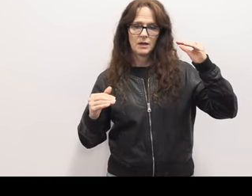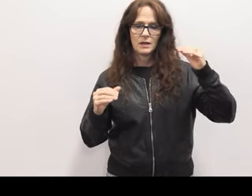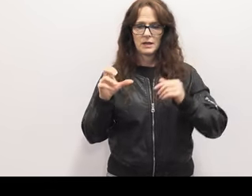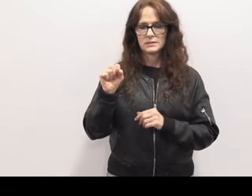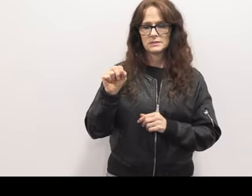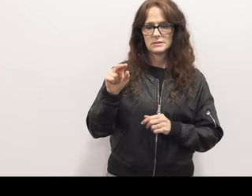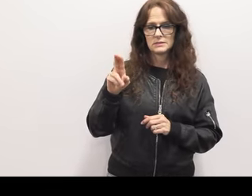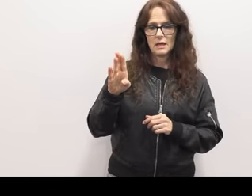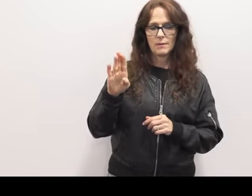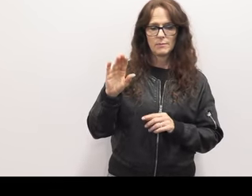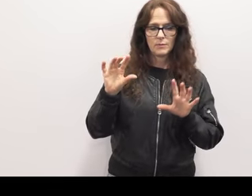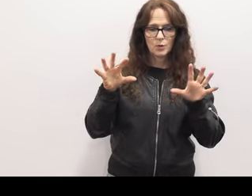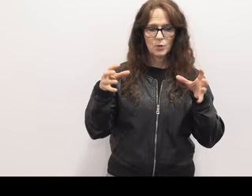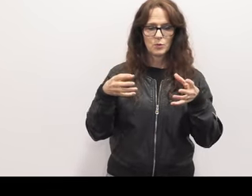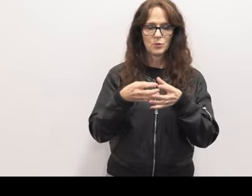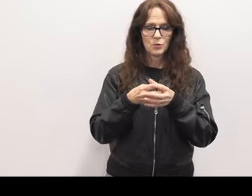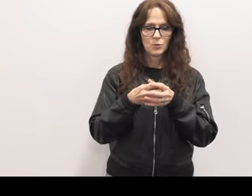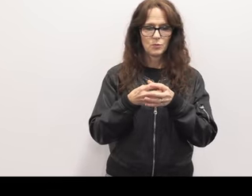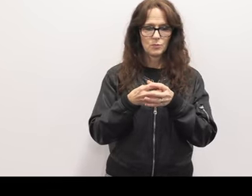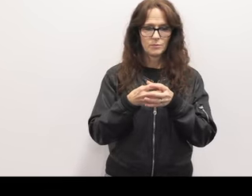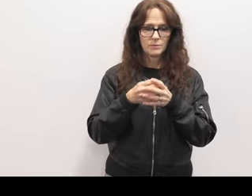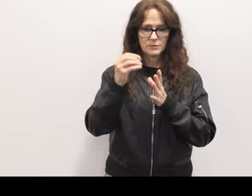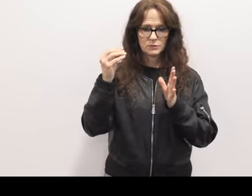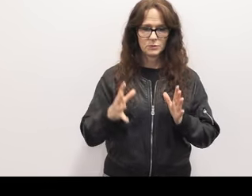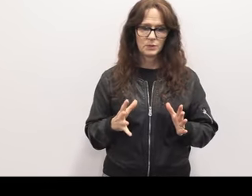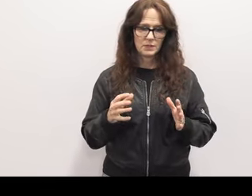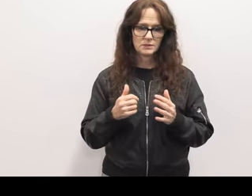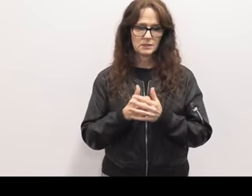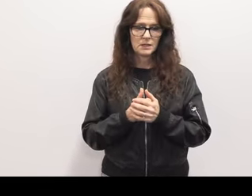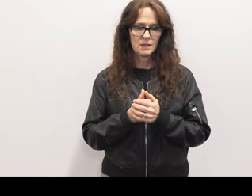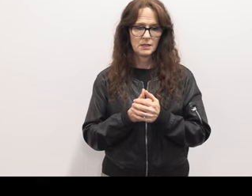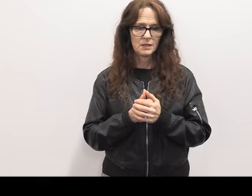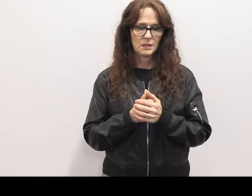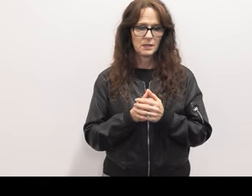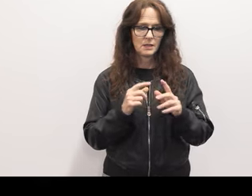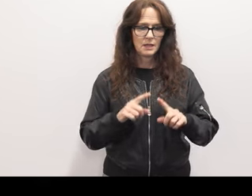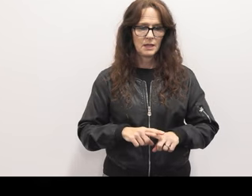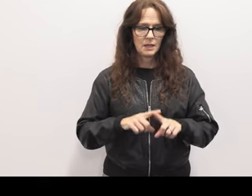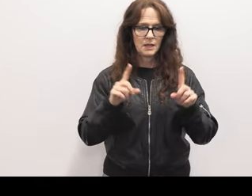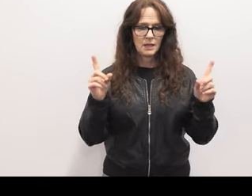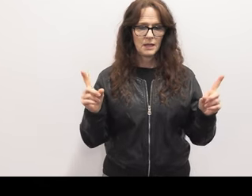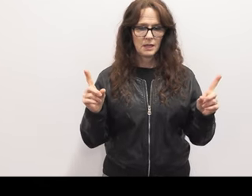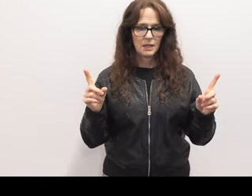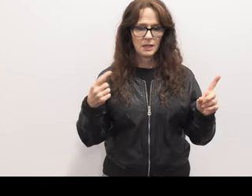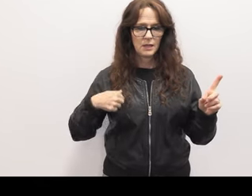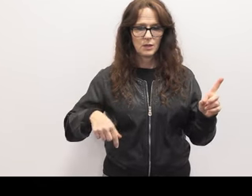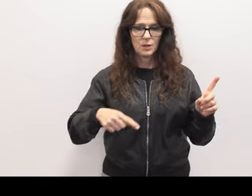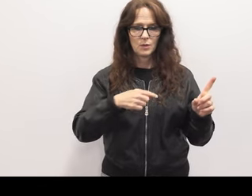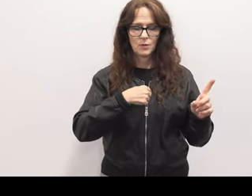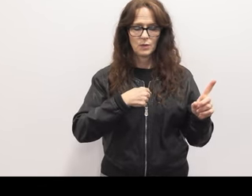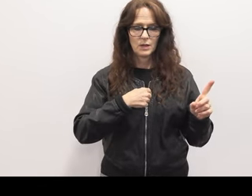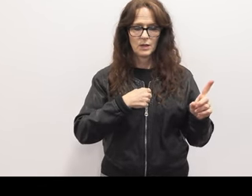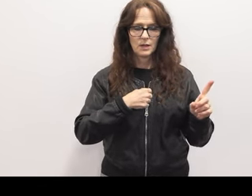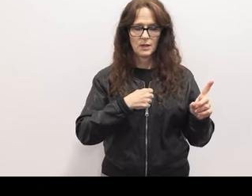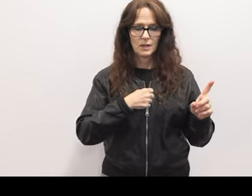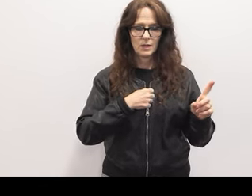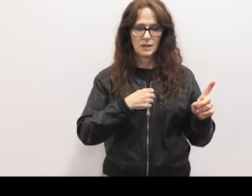or amongst our subgroup population. So unless we significantly modify goal four,